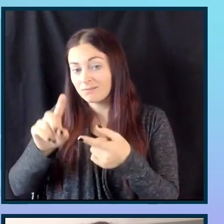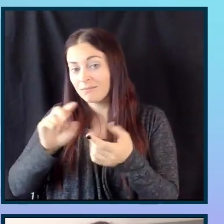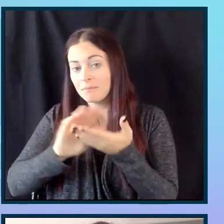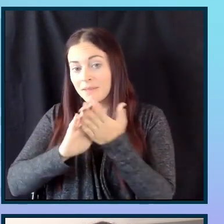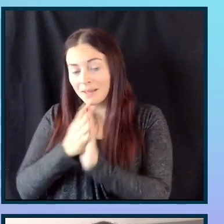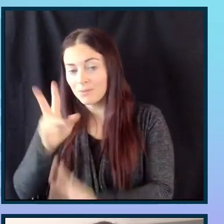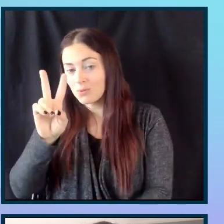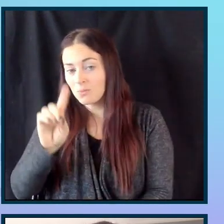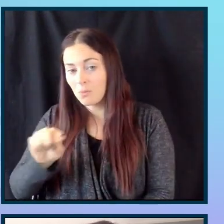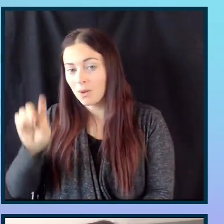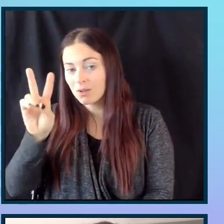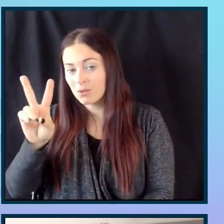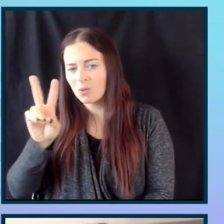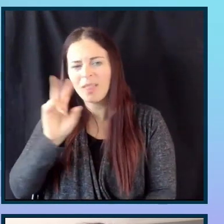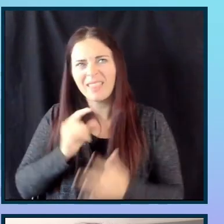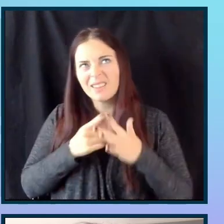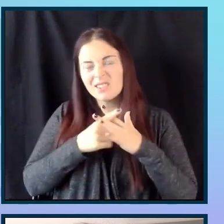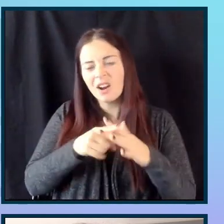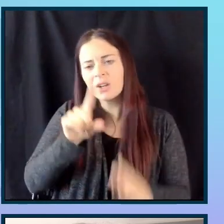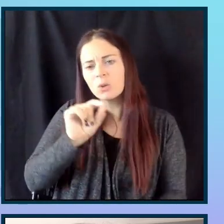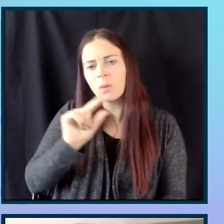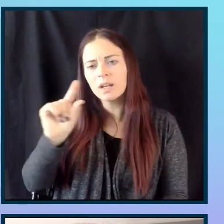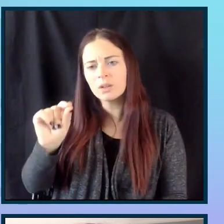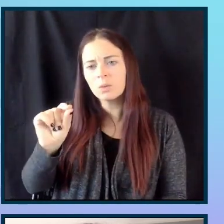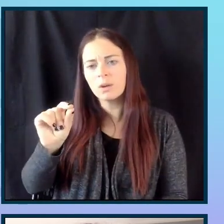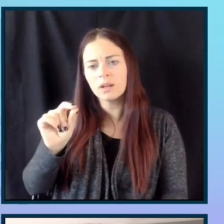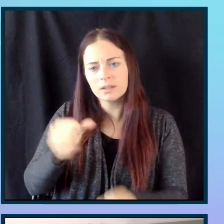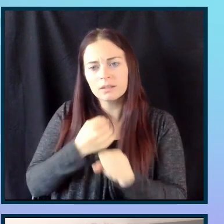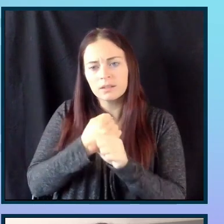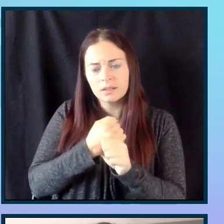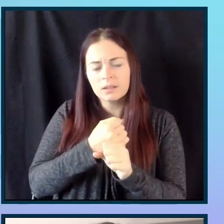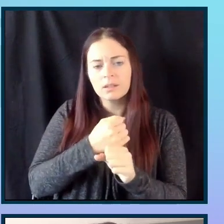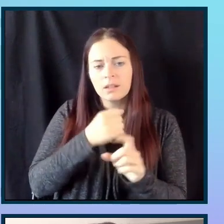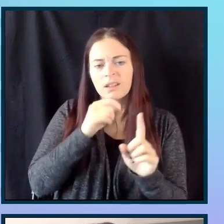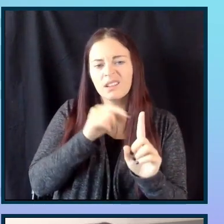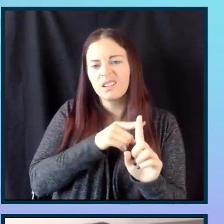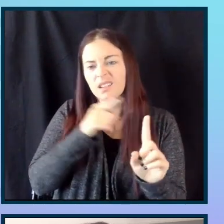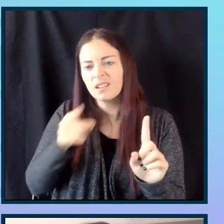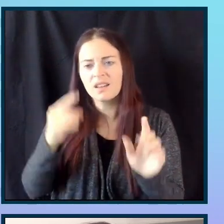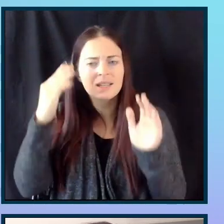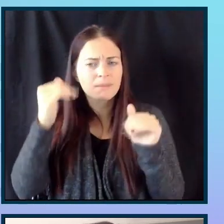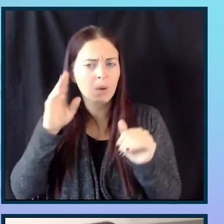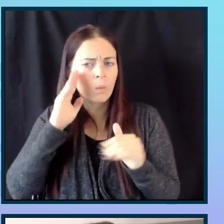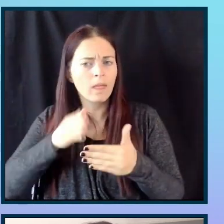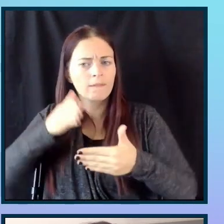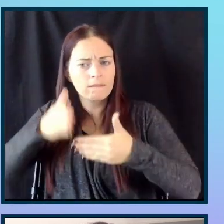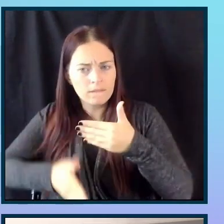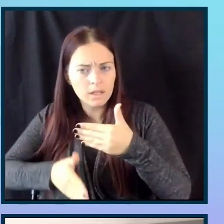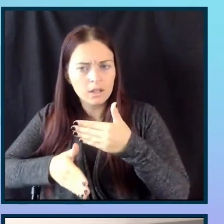that work started in 2020 and it is expected to be completed before the end of the year.